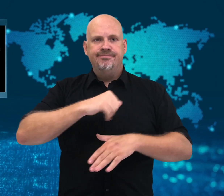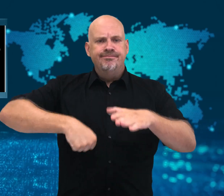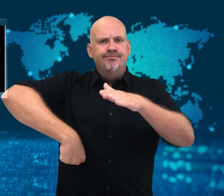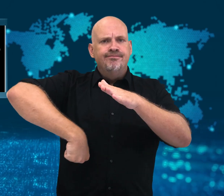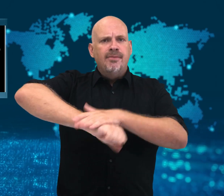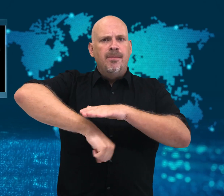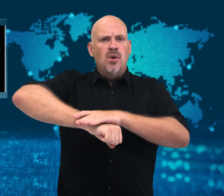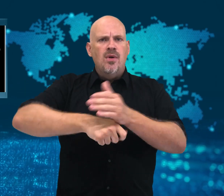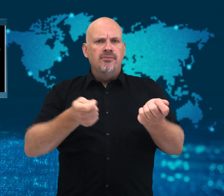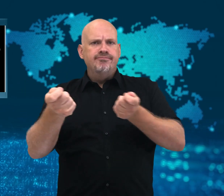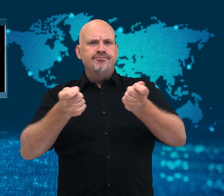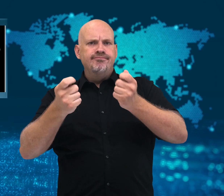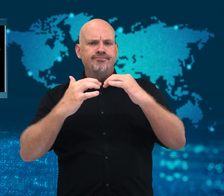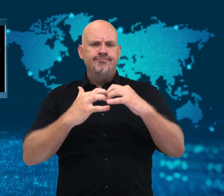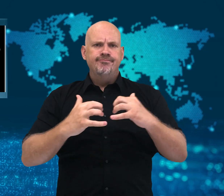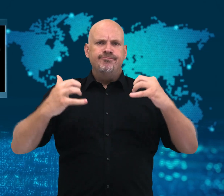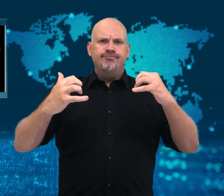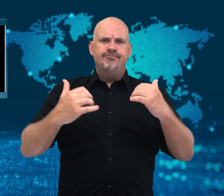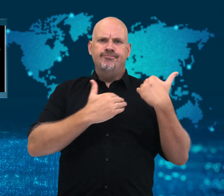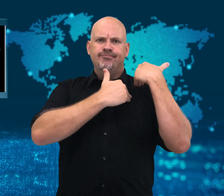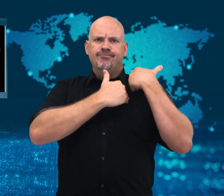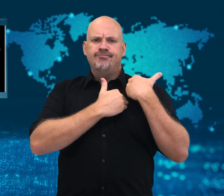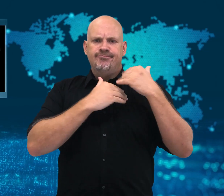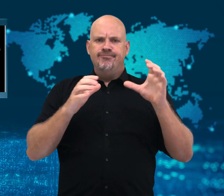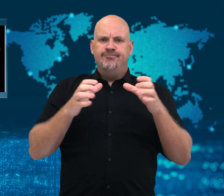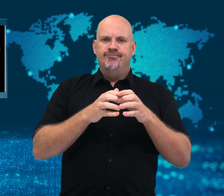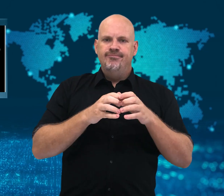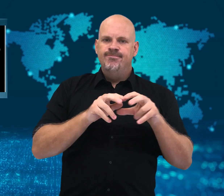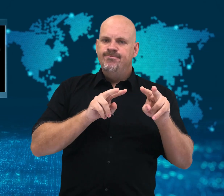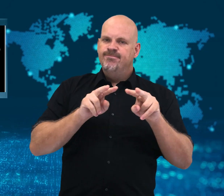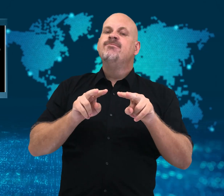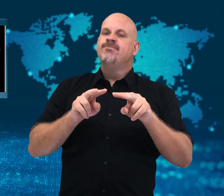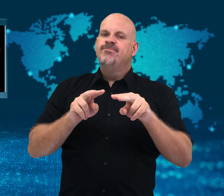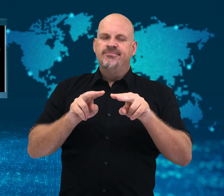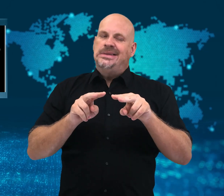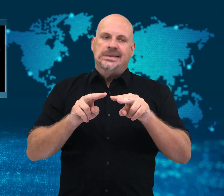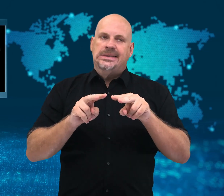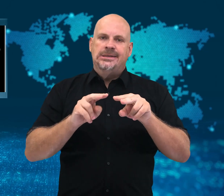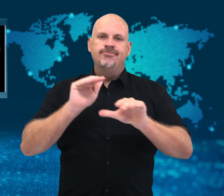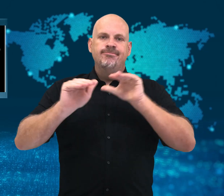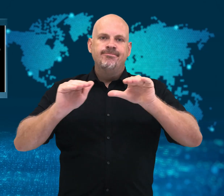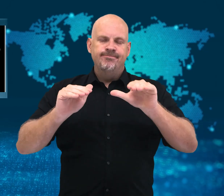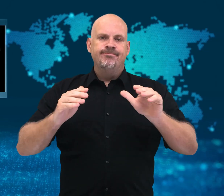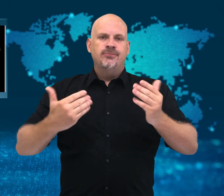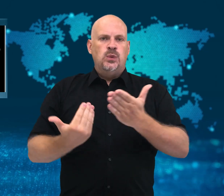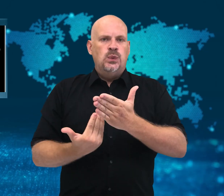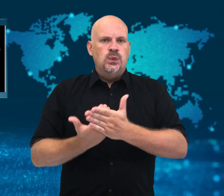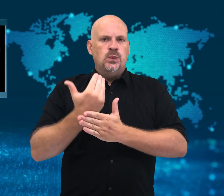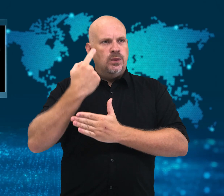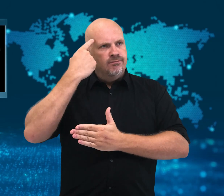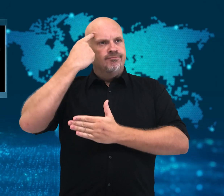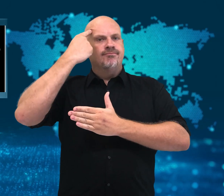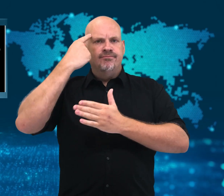English soccer authorities are promoting a movement called